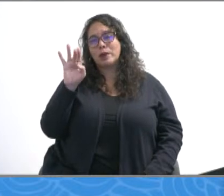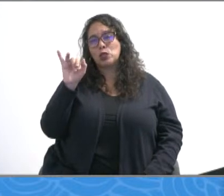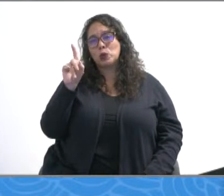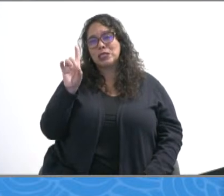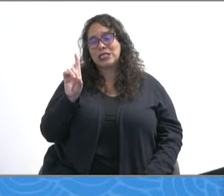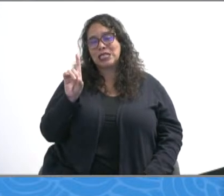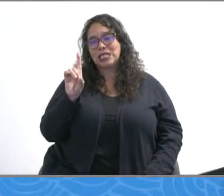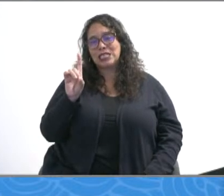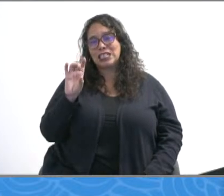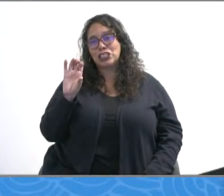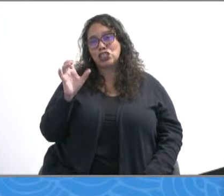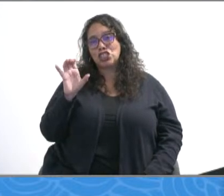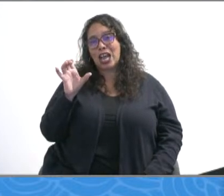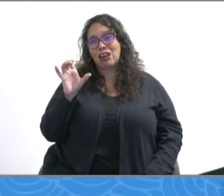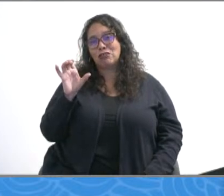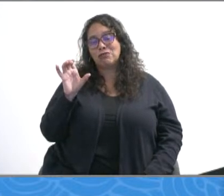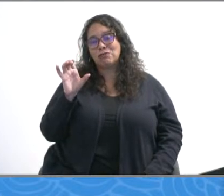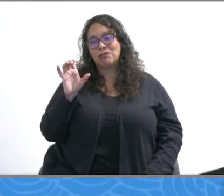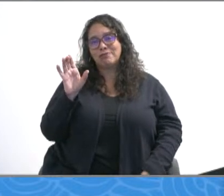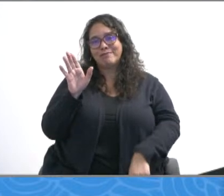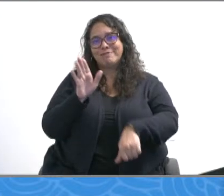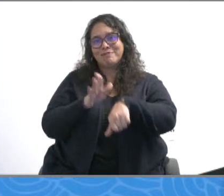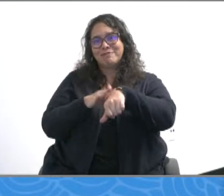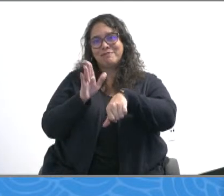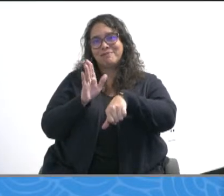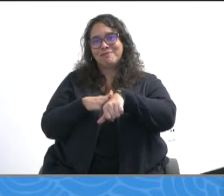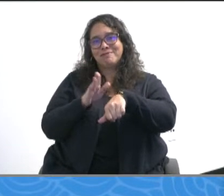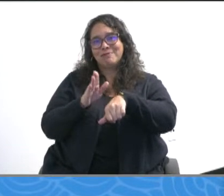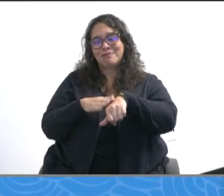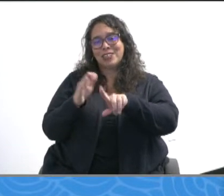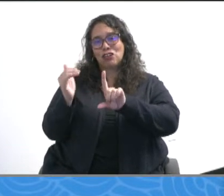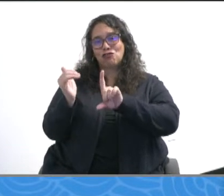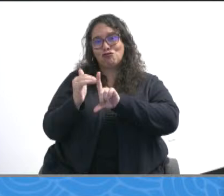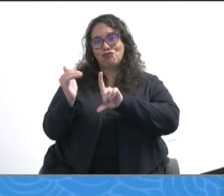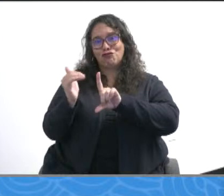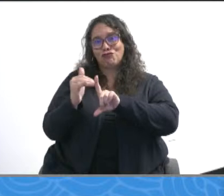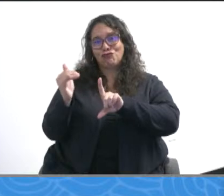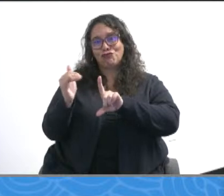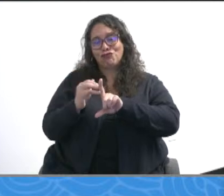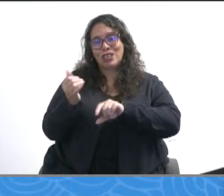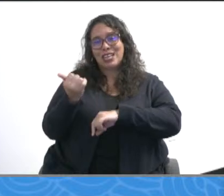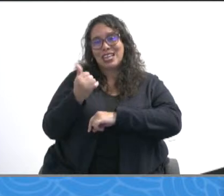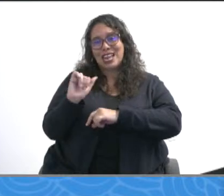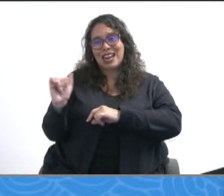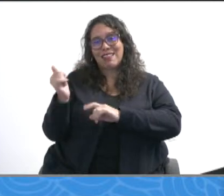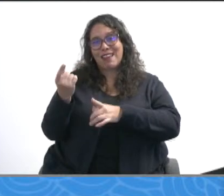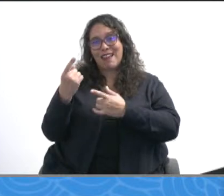and you can be alerted when any of these items are coming on, or there's a video playlist there